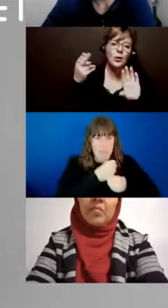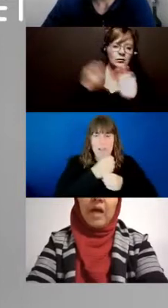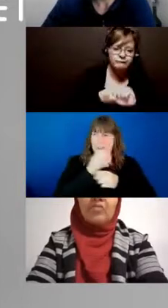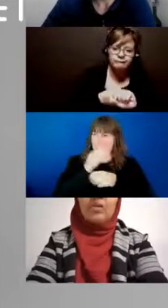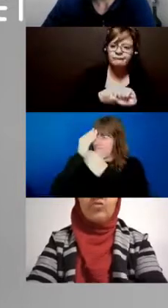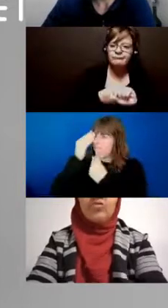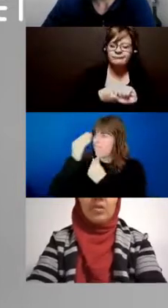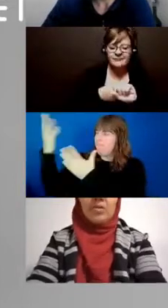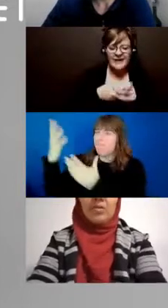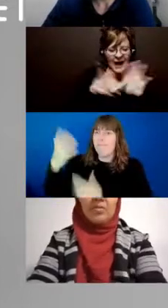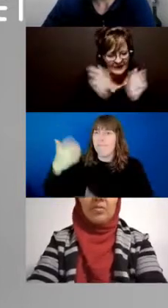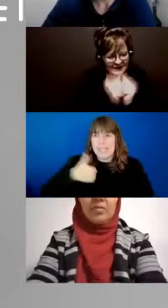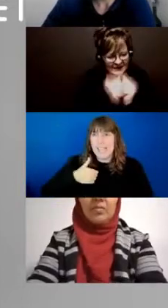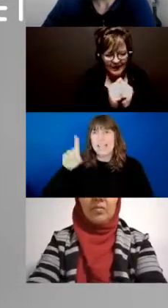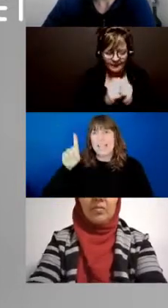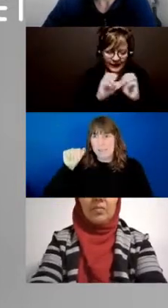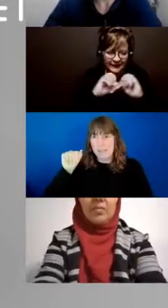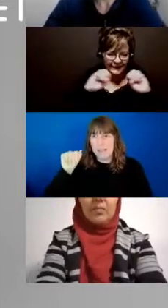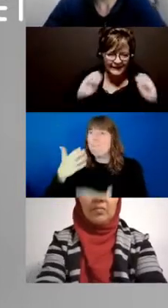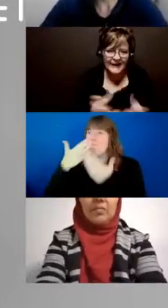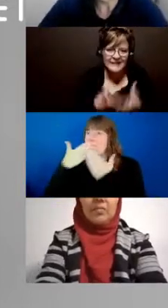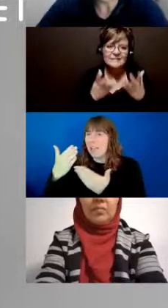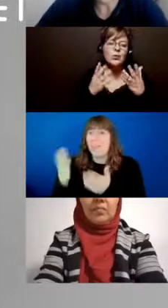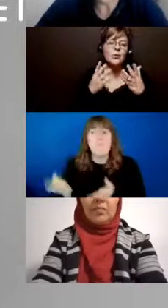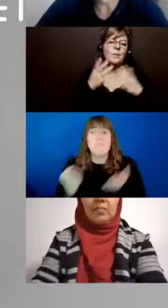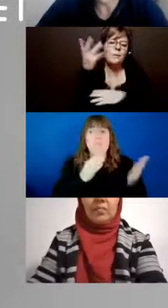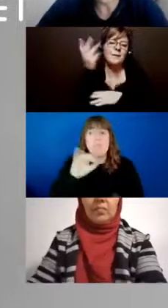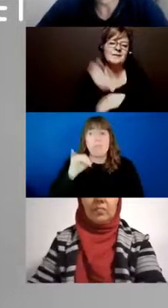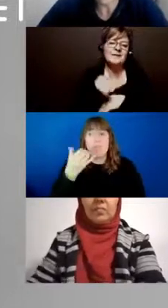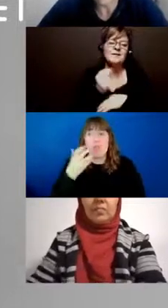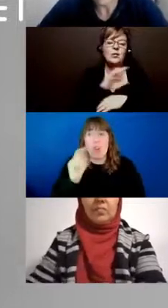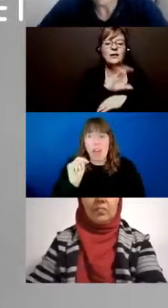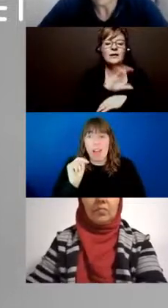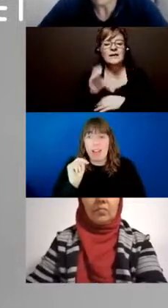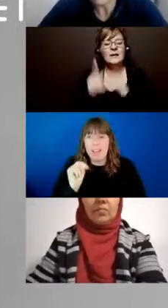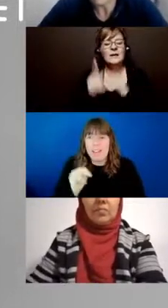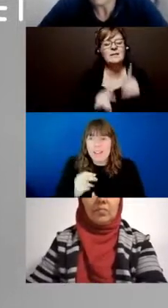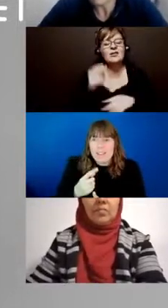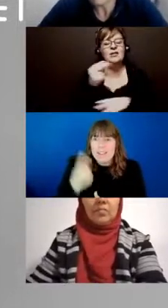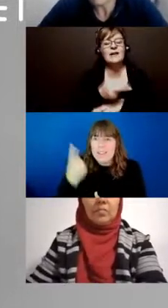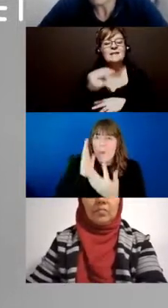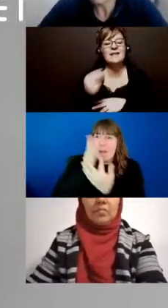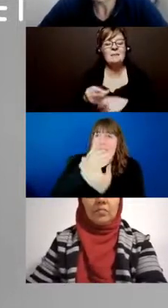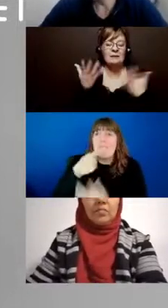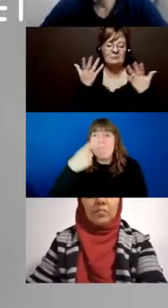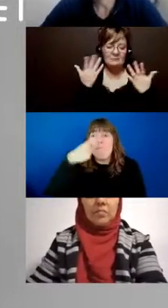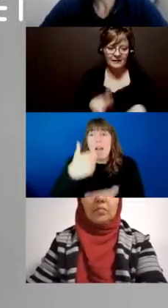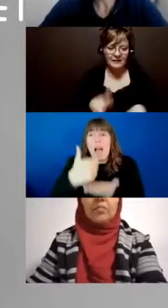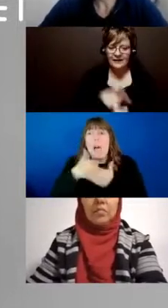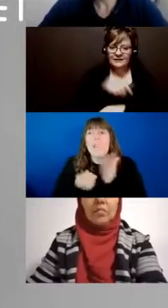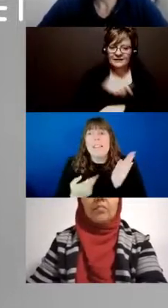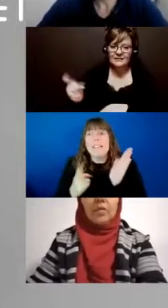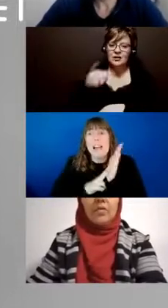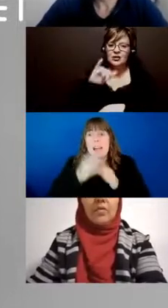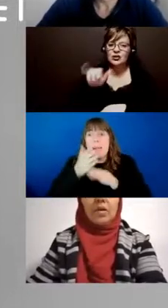back to you john great thank you so much guys help me sign up after the meet please yep